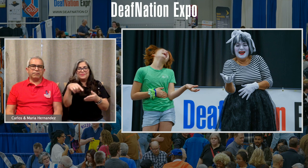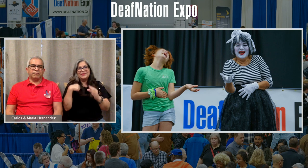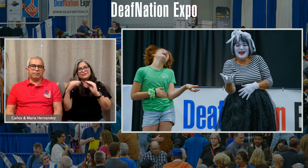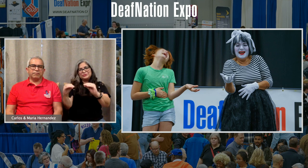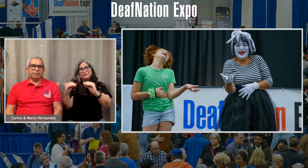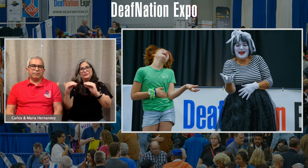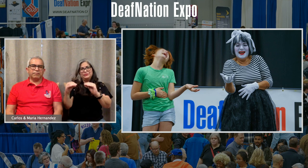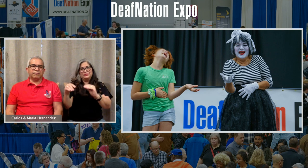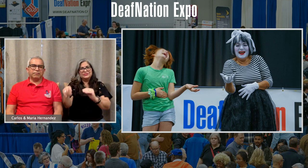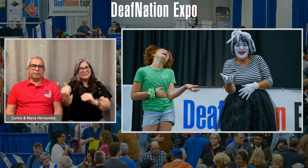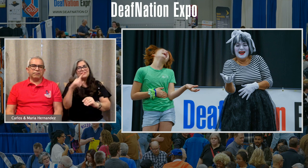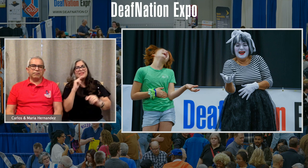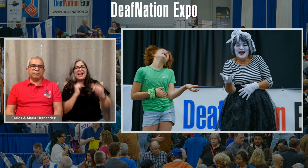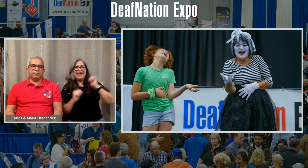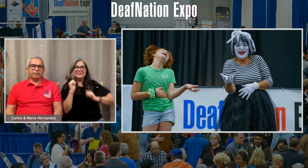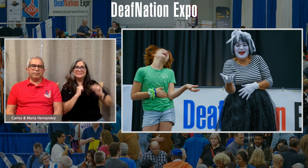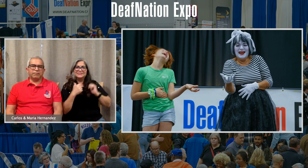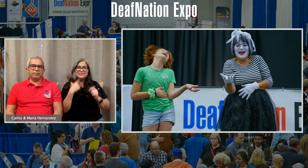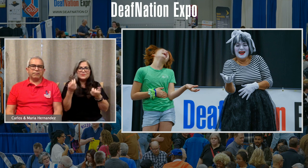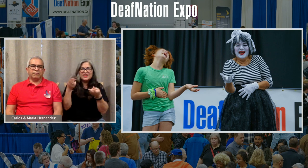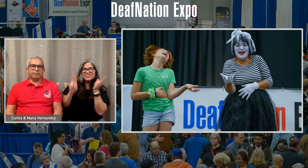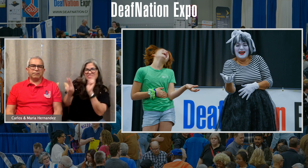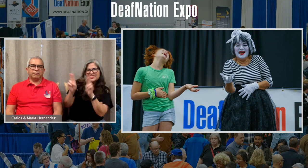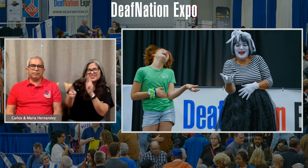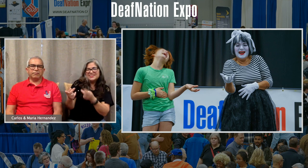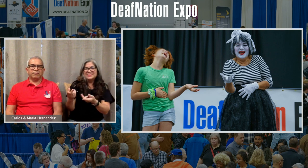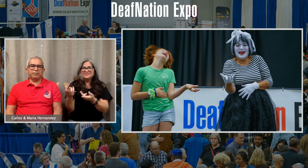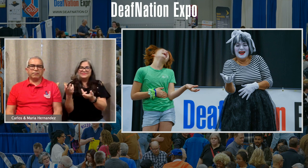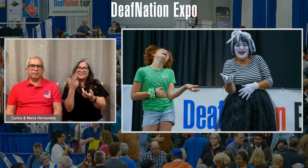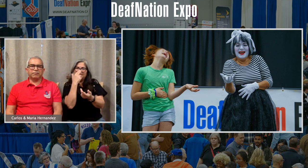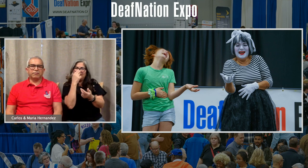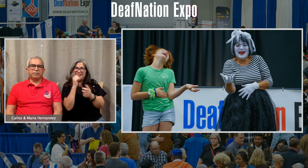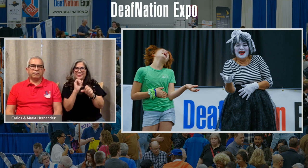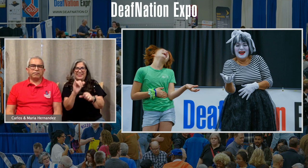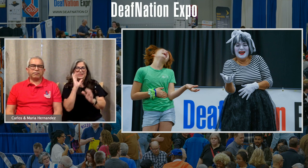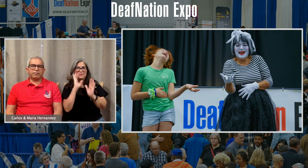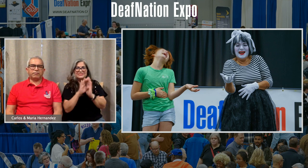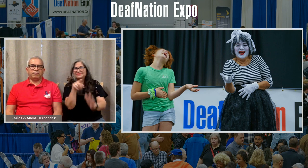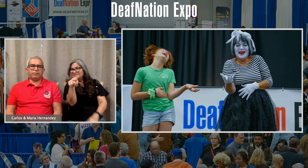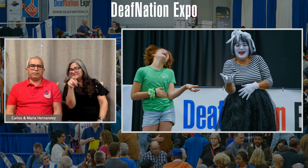I teach them to act, I want to have banter and be funny in that picture.